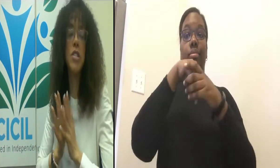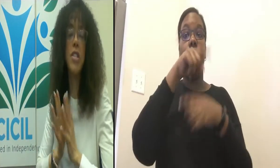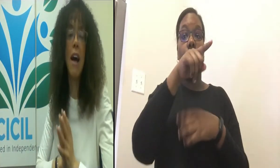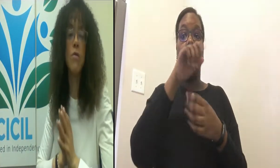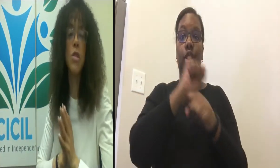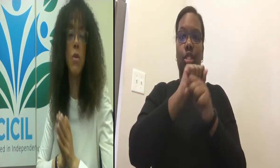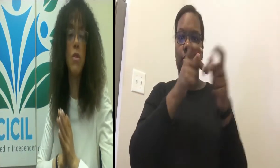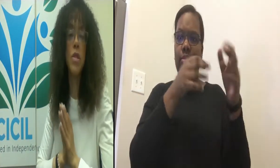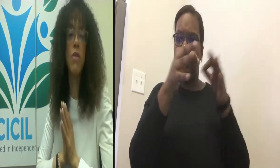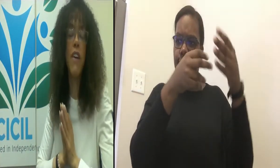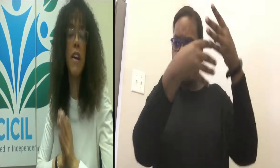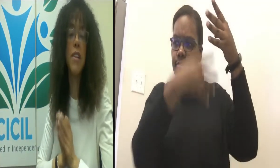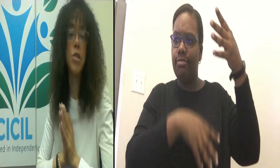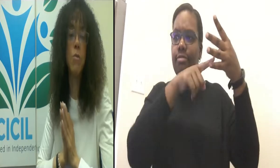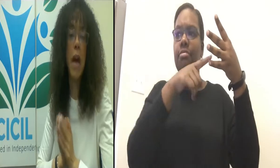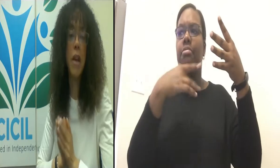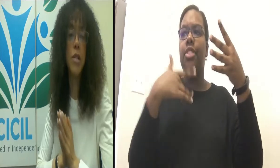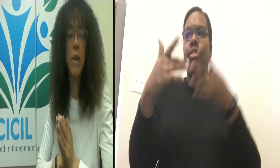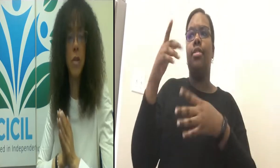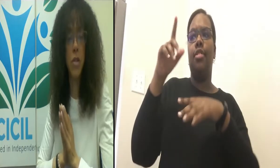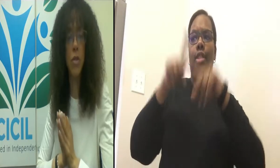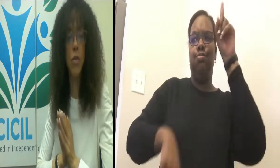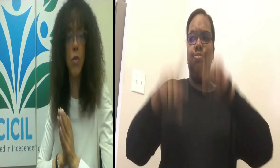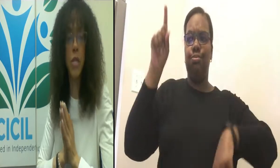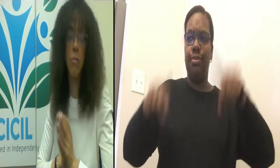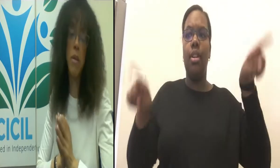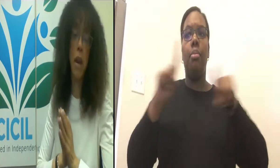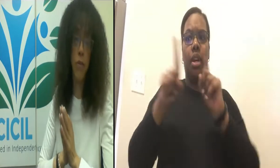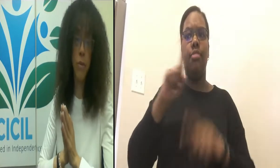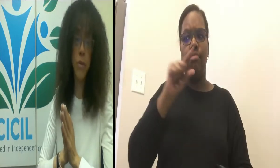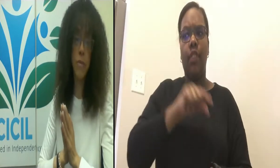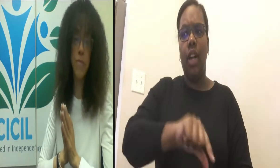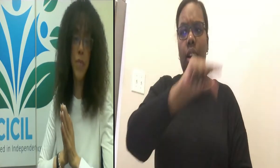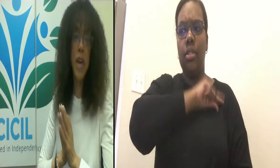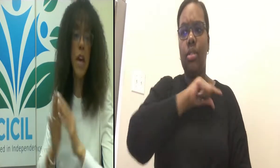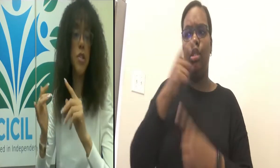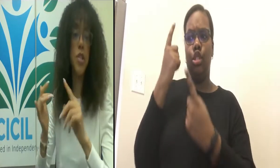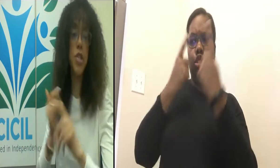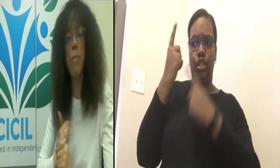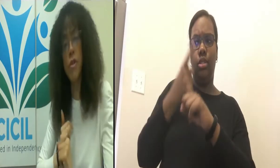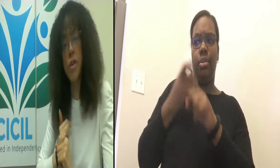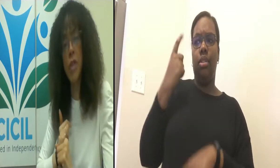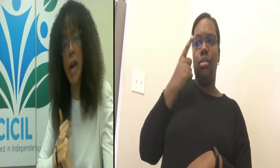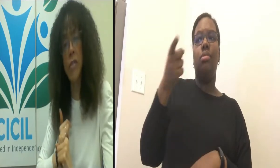these tips are important - small healthy organizations outsource their financial